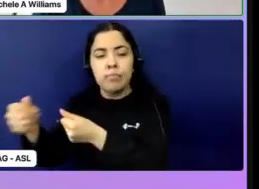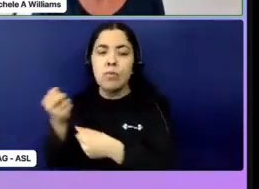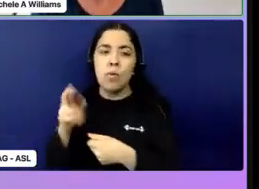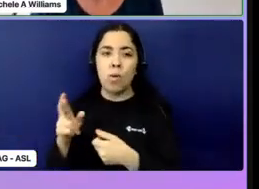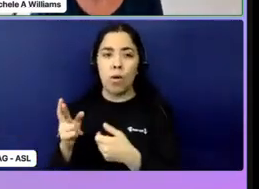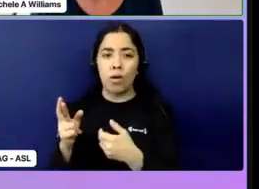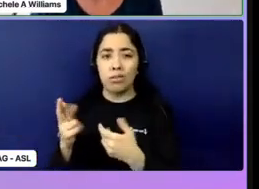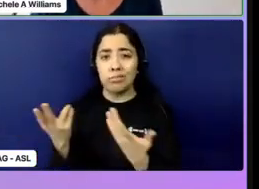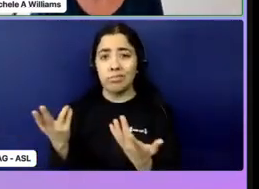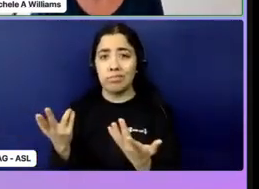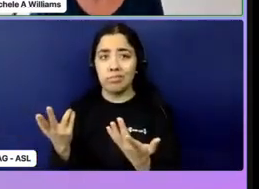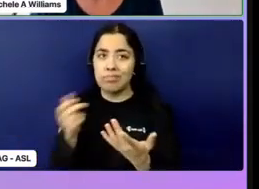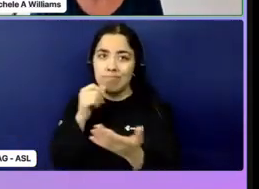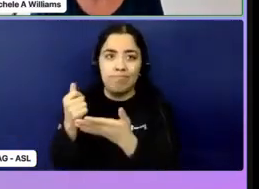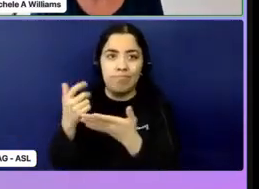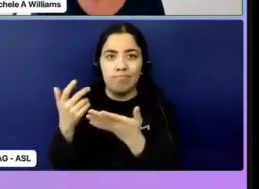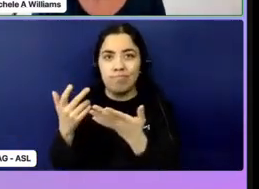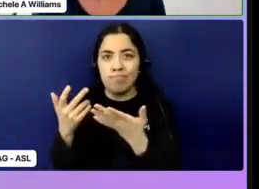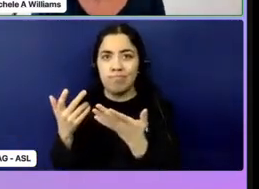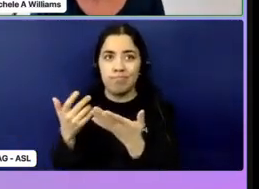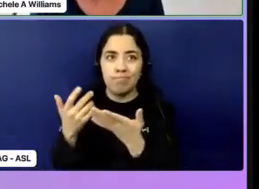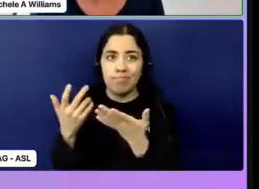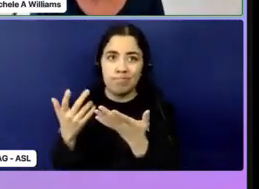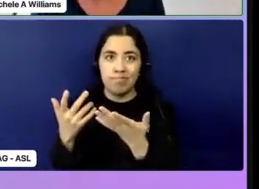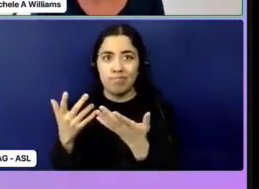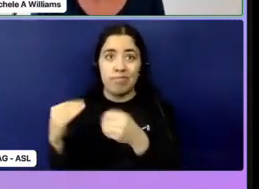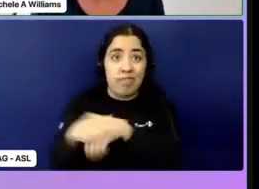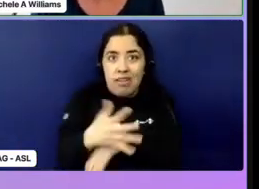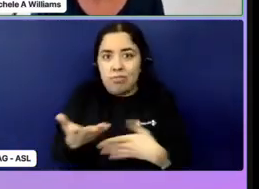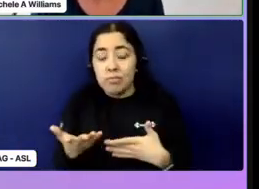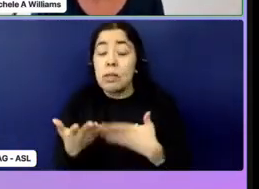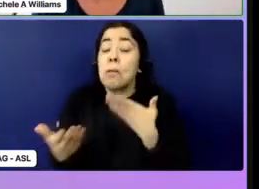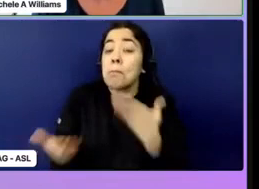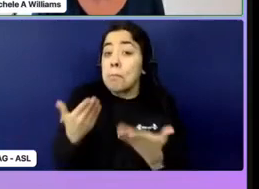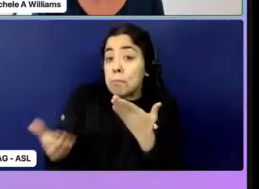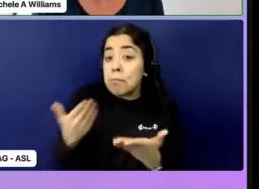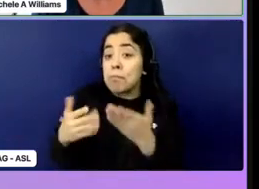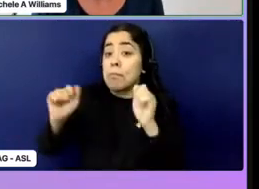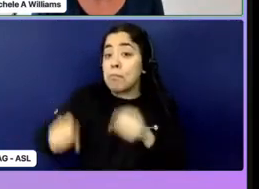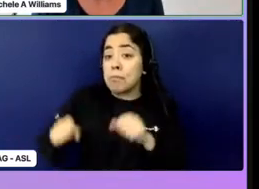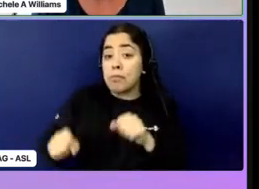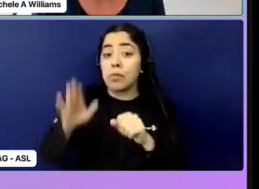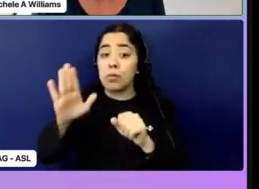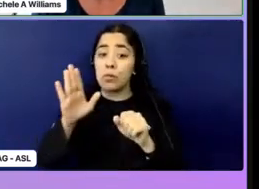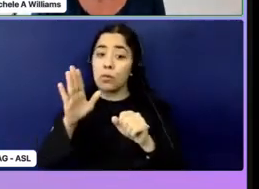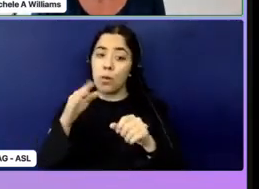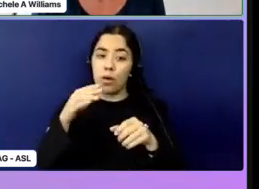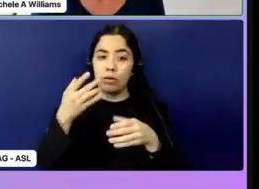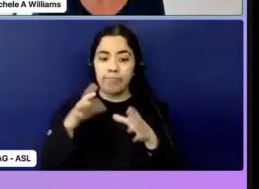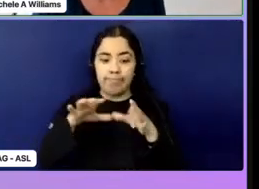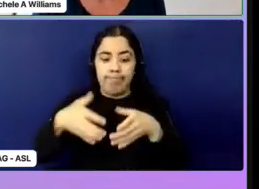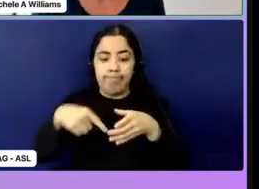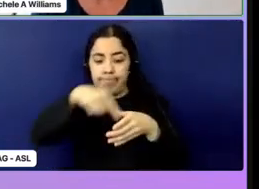heart of what you are finding out from really doing the contextual work. It may also reveal that the internal goal